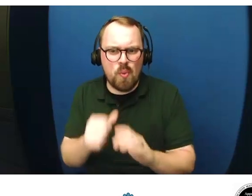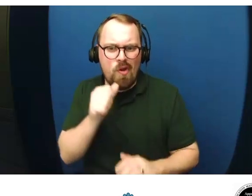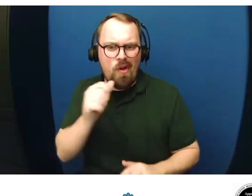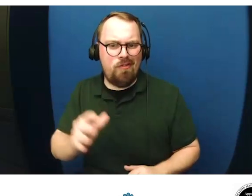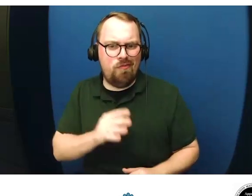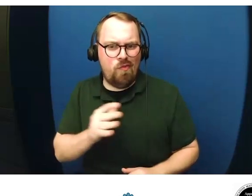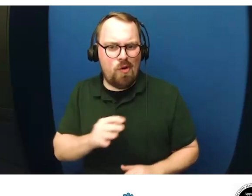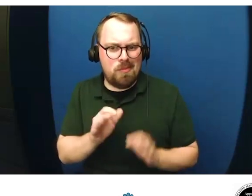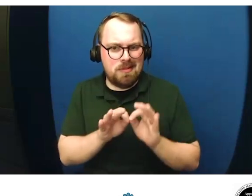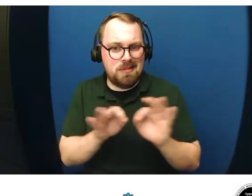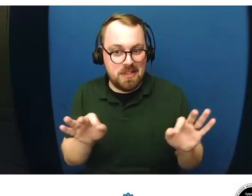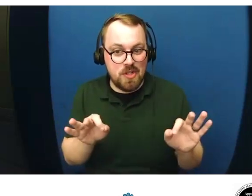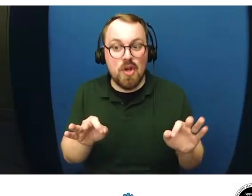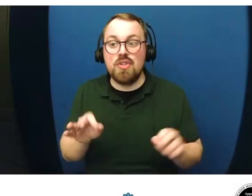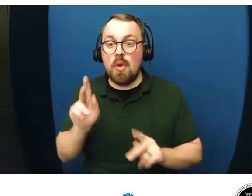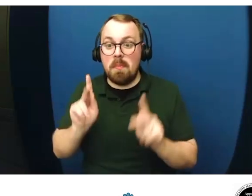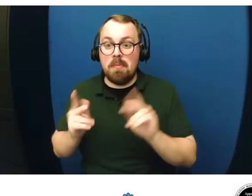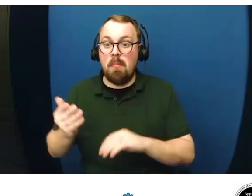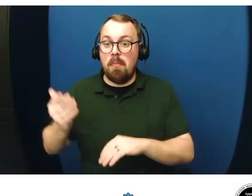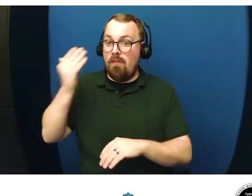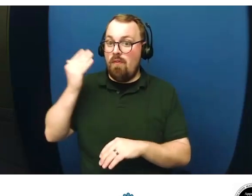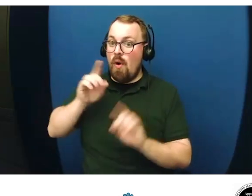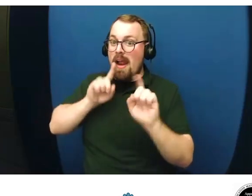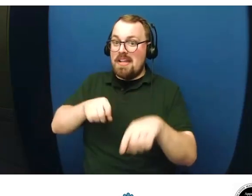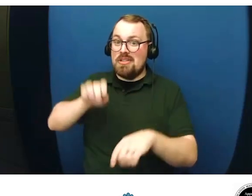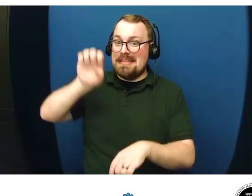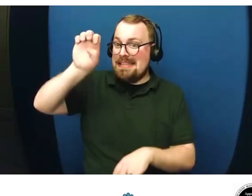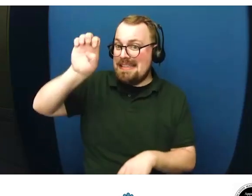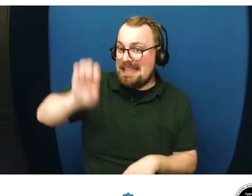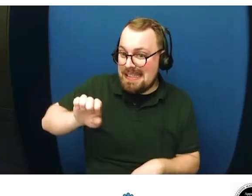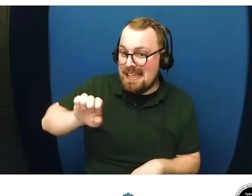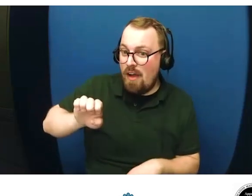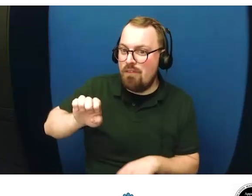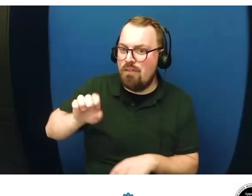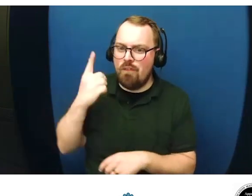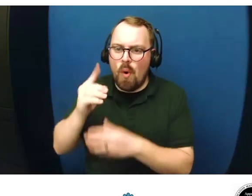So all of you who said "E" earlier, oh, this is for you.